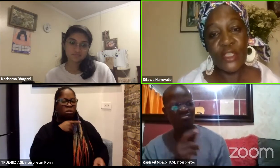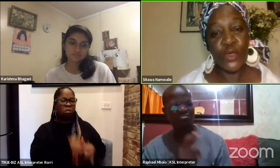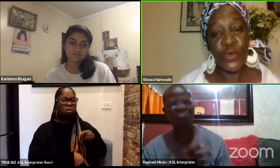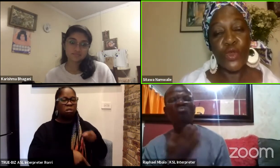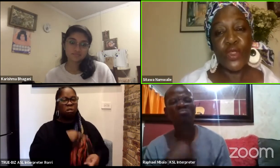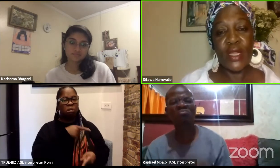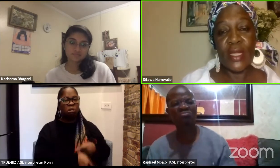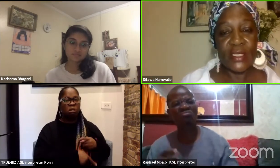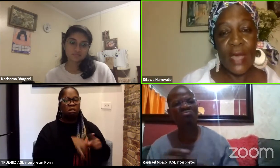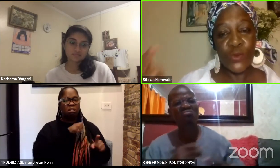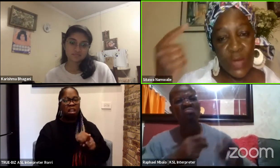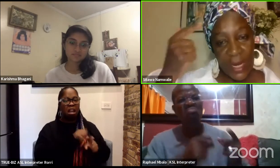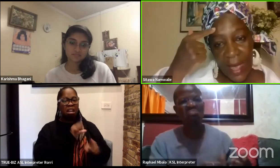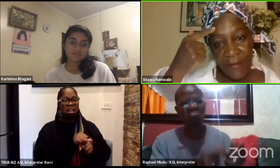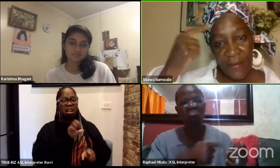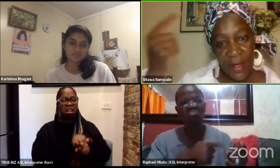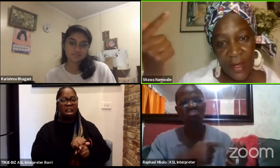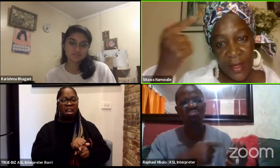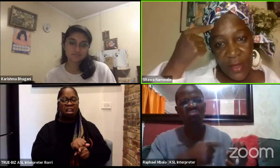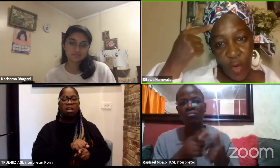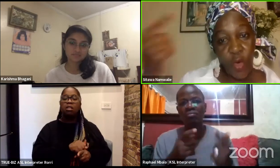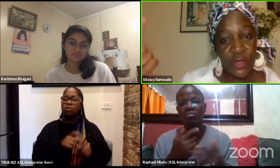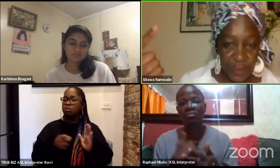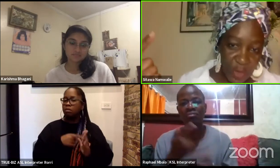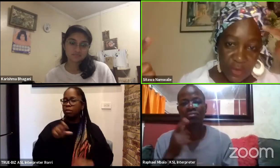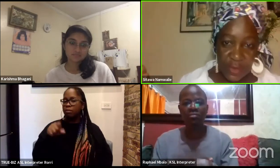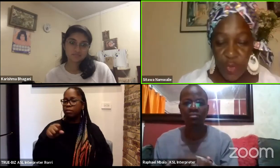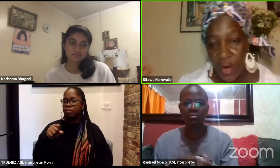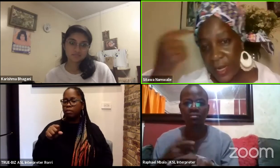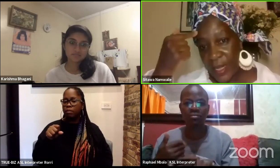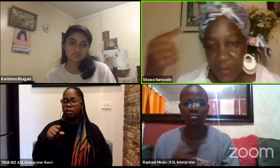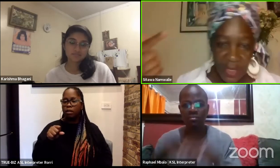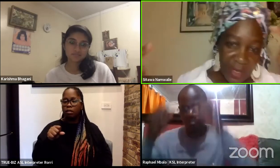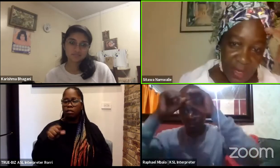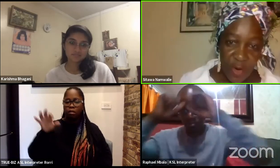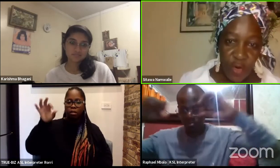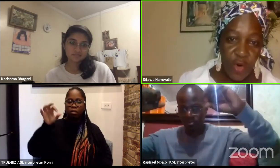And so, there were times when I'd have horns because the ball had hit me